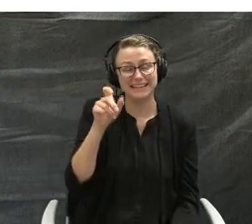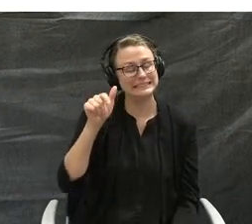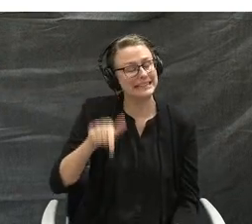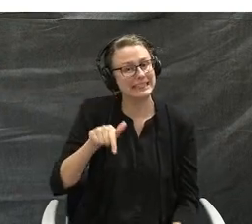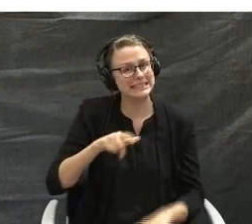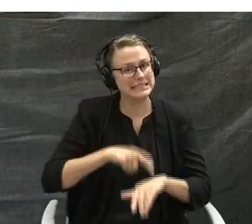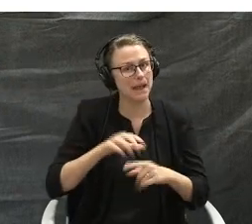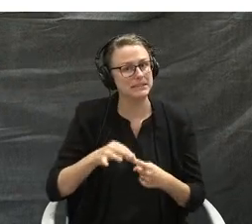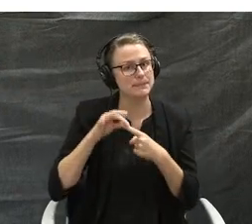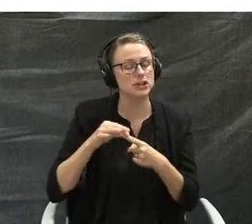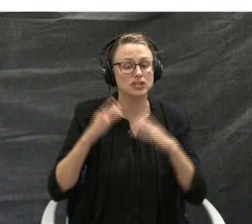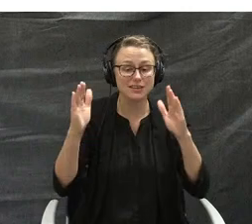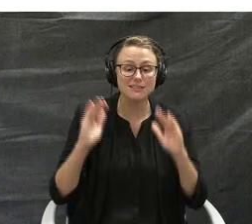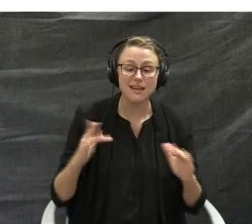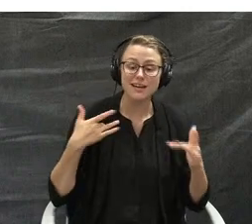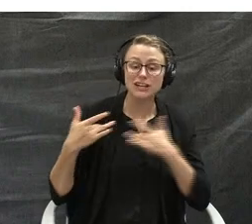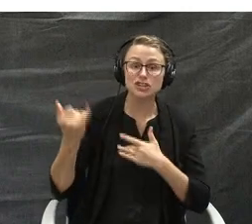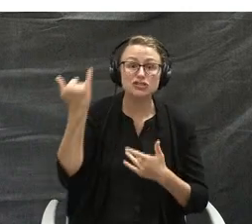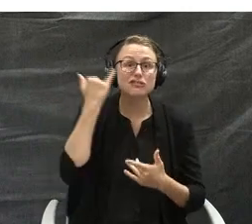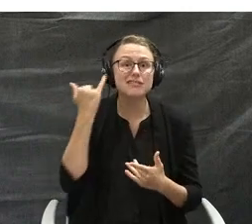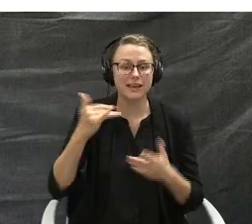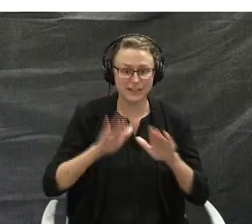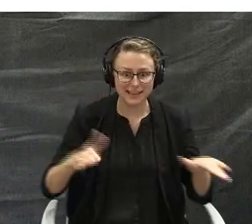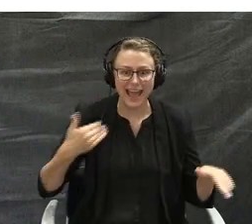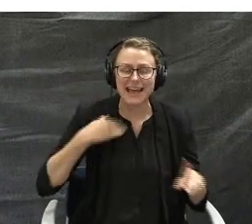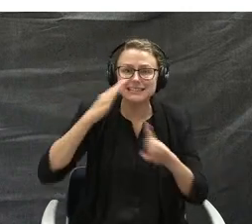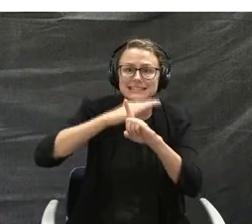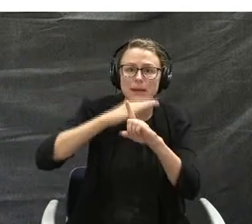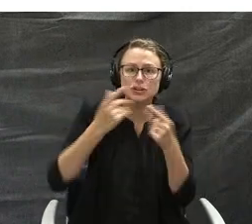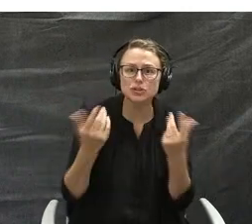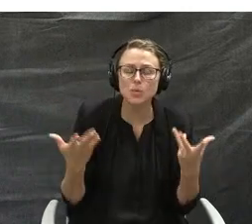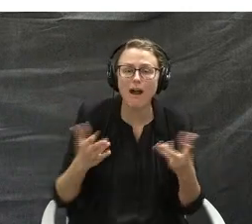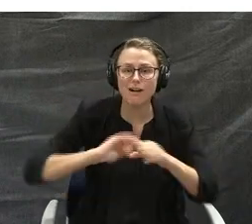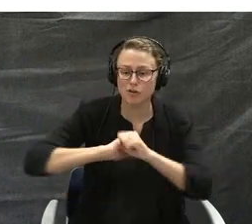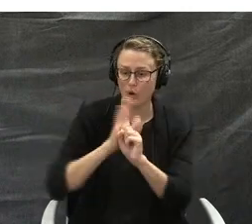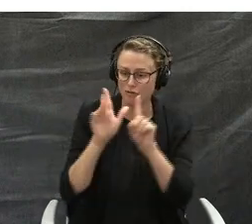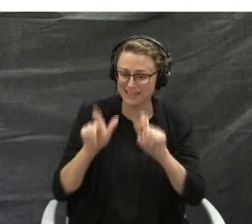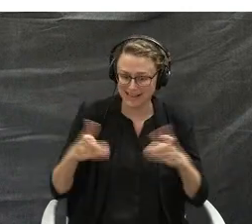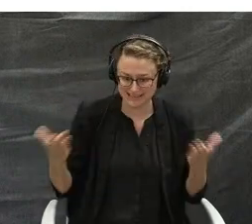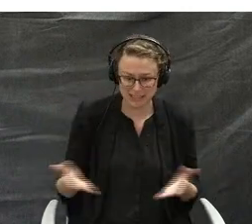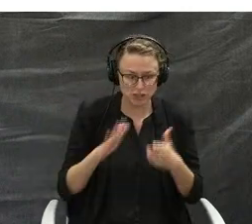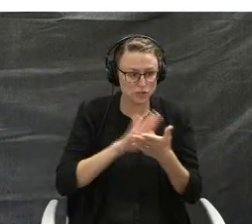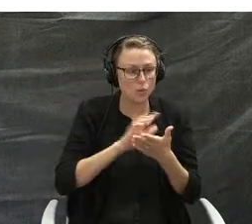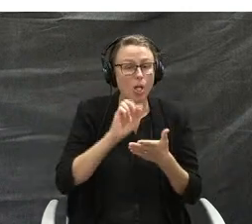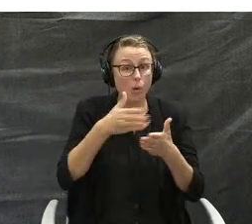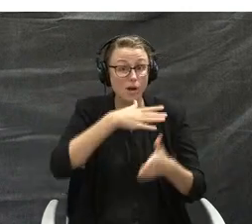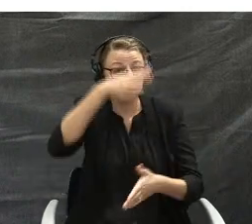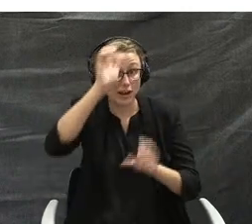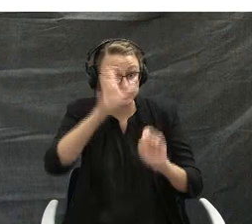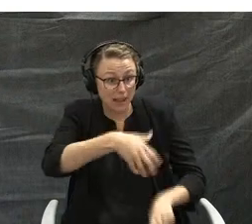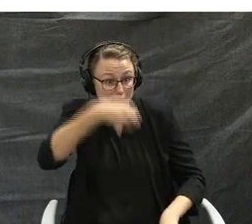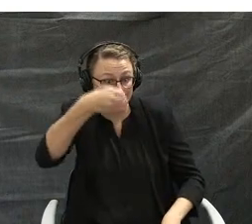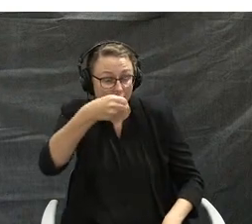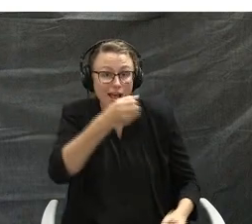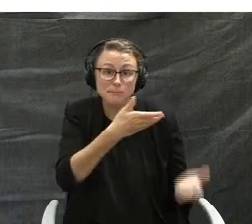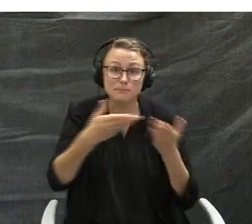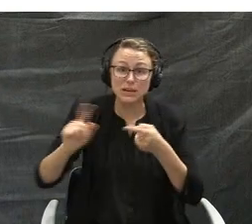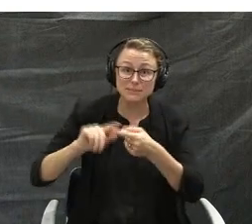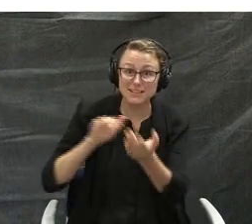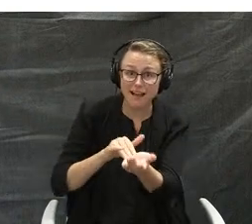temperature, are they given a covid test at school or can the parent come and get them and take them to the doctor? Do they